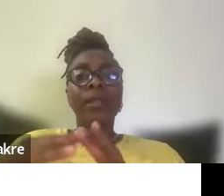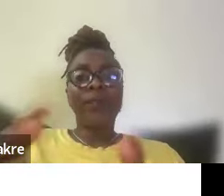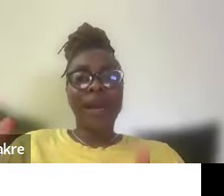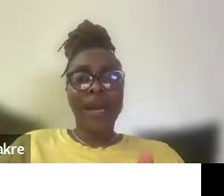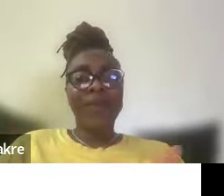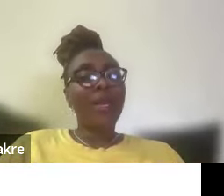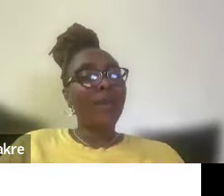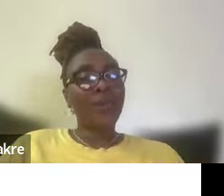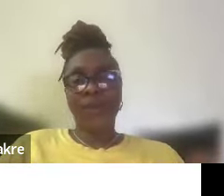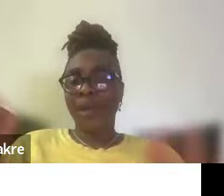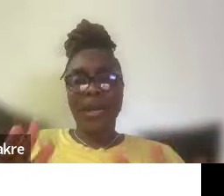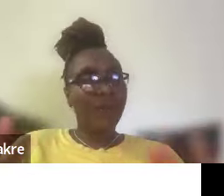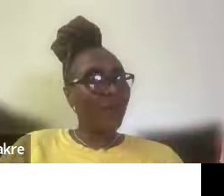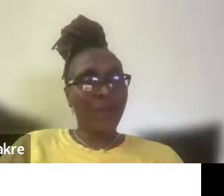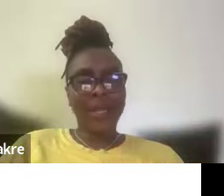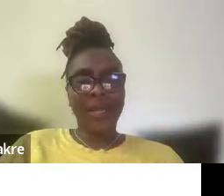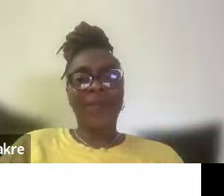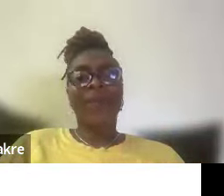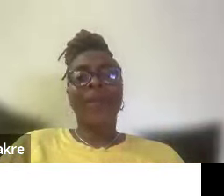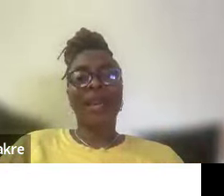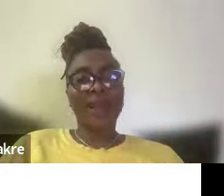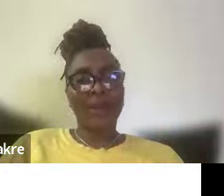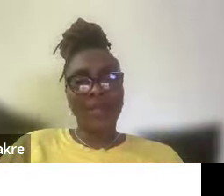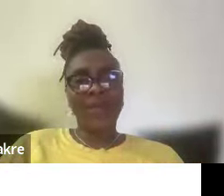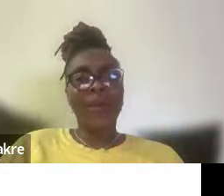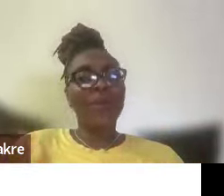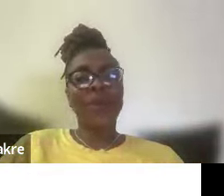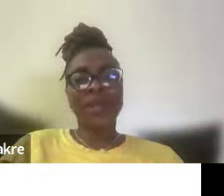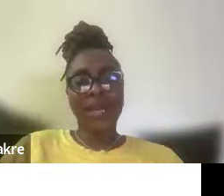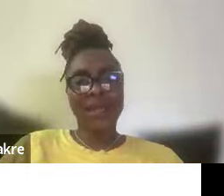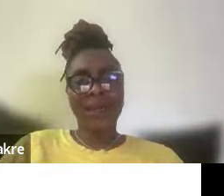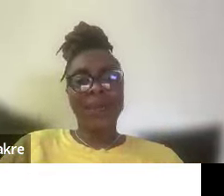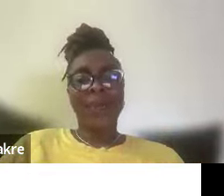sola bakre: thus far have we helped you, and no further that kind of thing. And we don't want that.